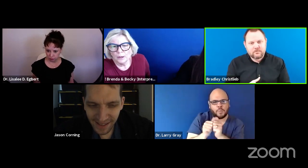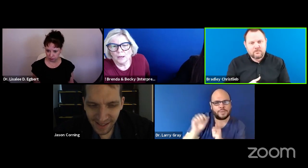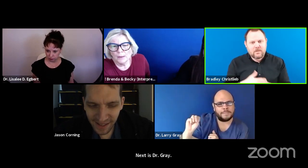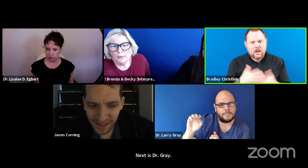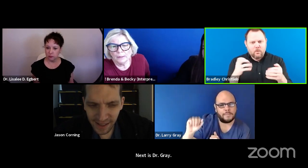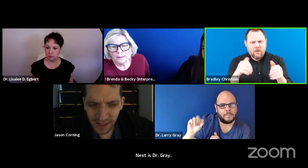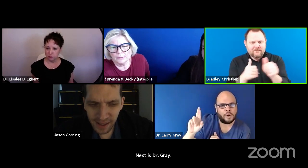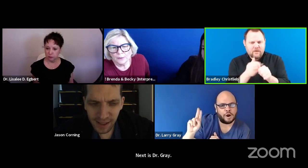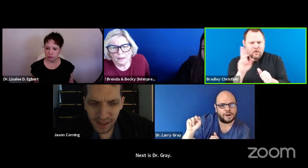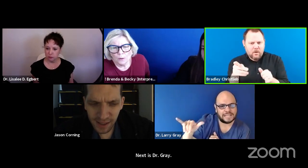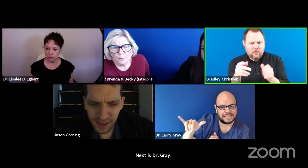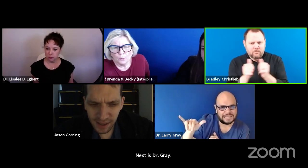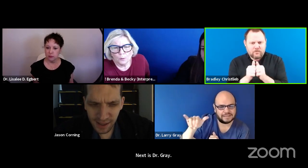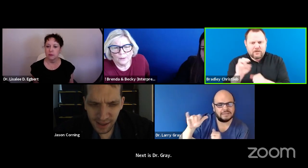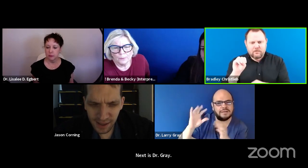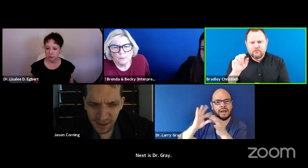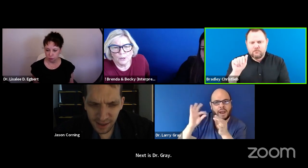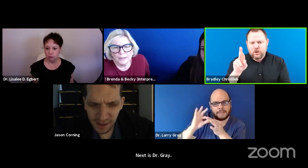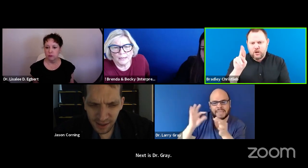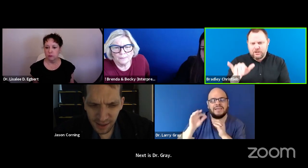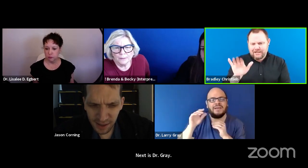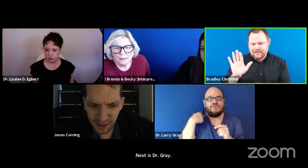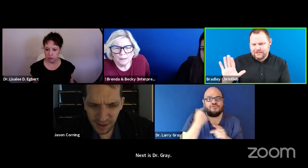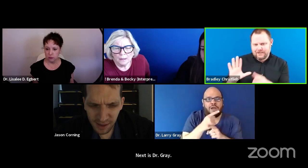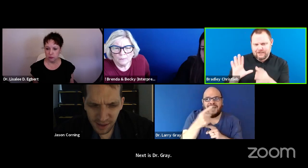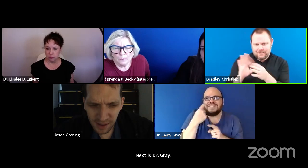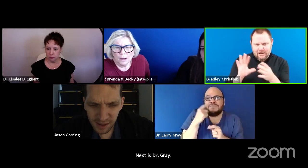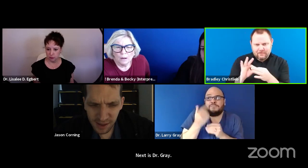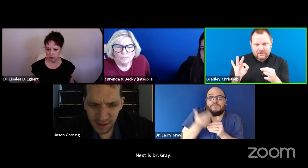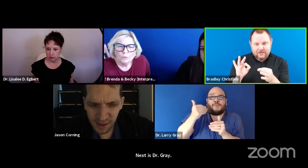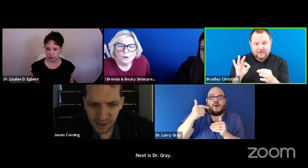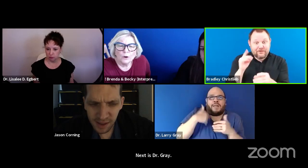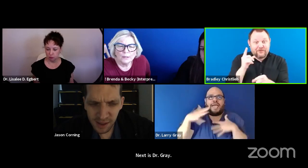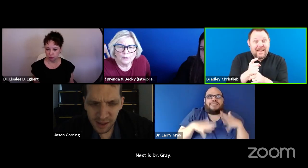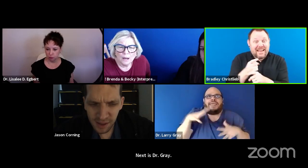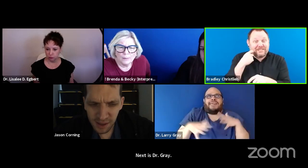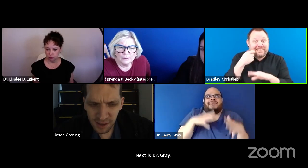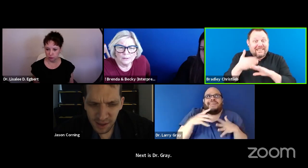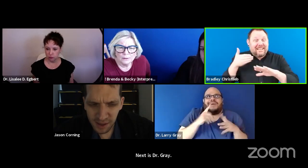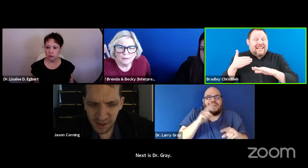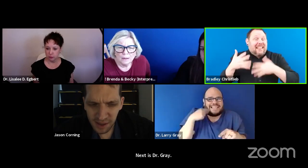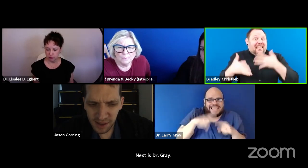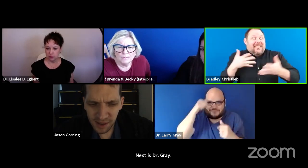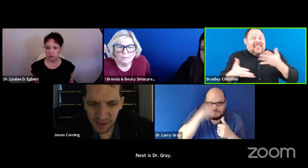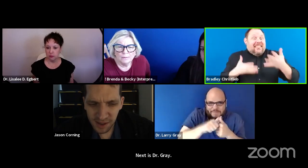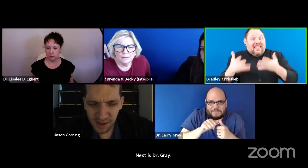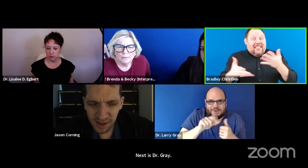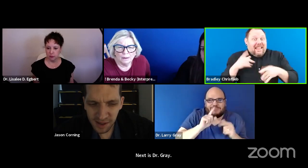I would like to follow up with Marny regarding her comment.